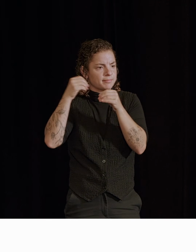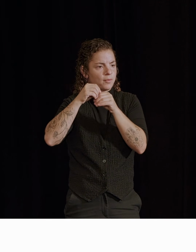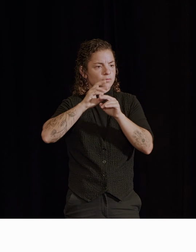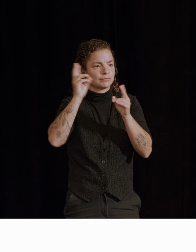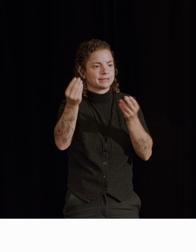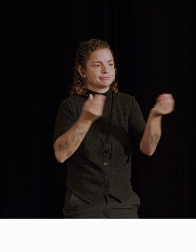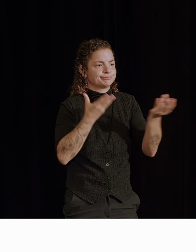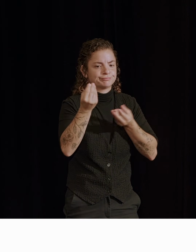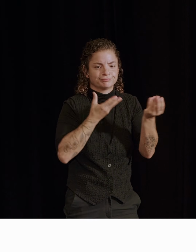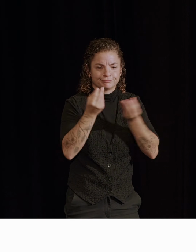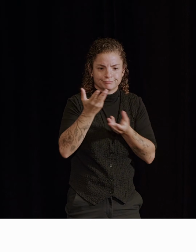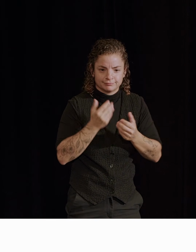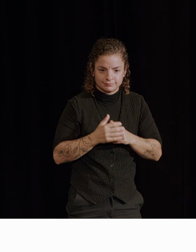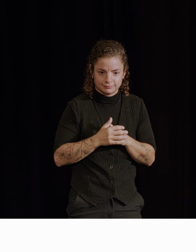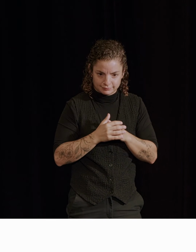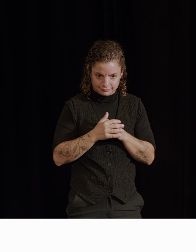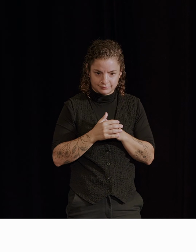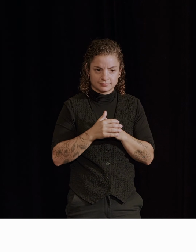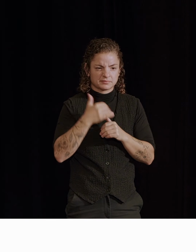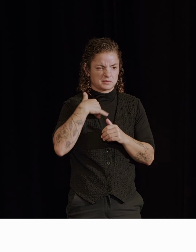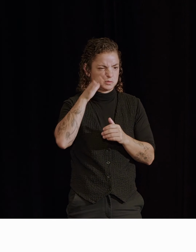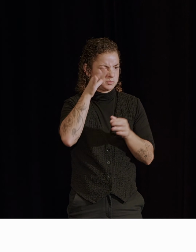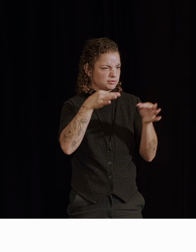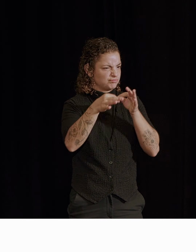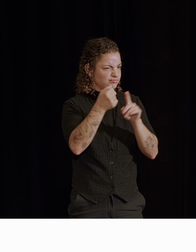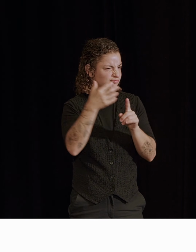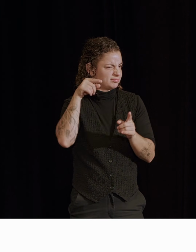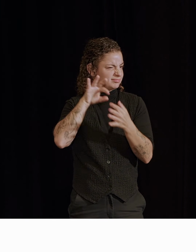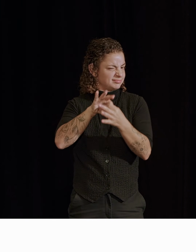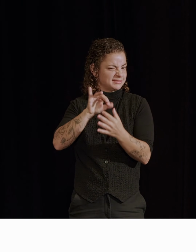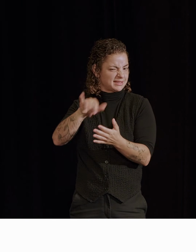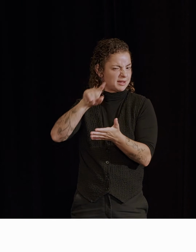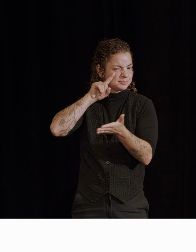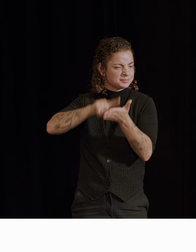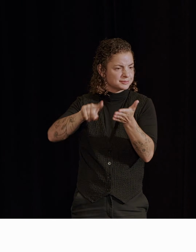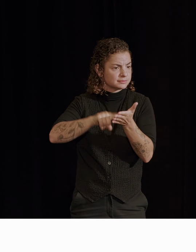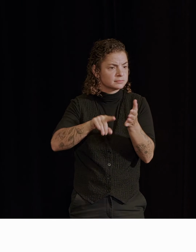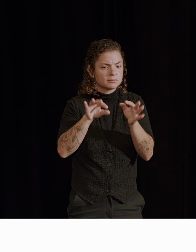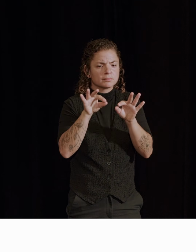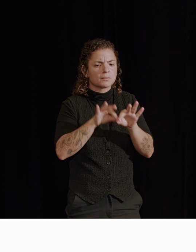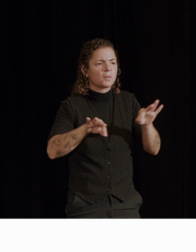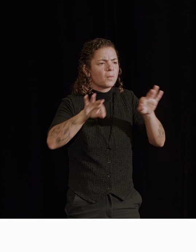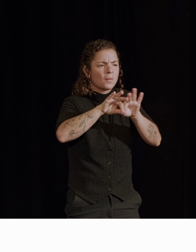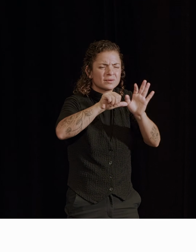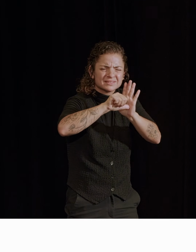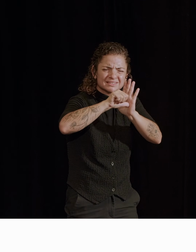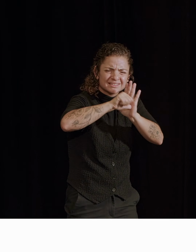but what I want to emphasize is this. When we design along with communities,